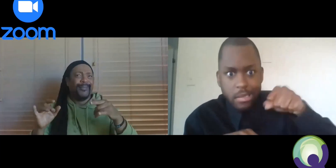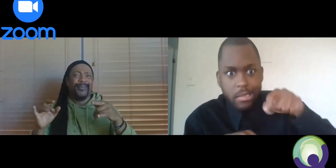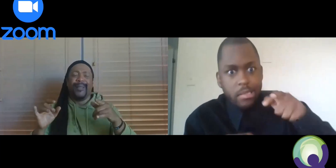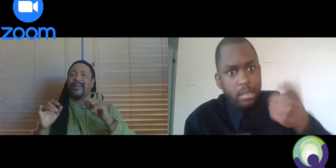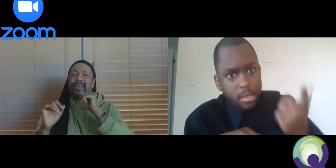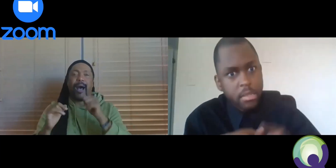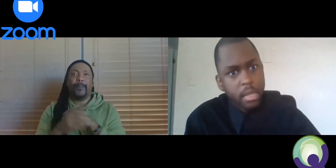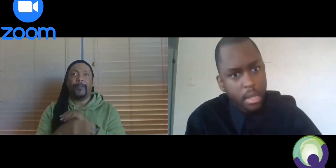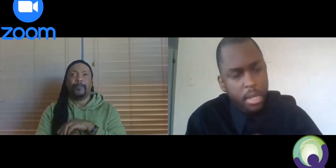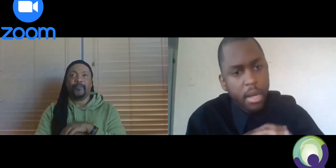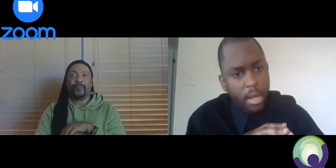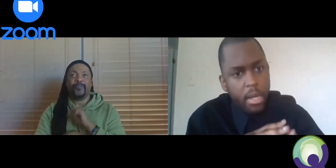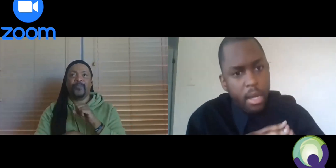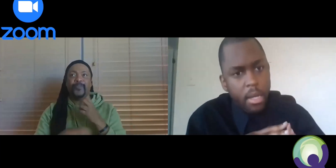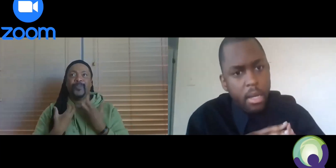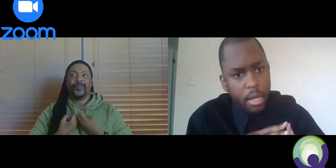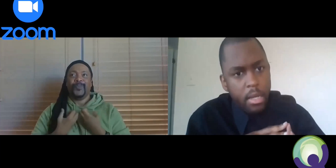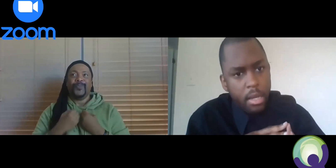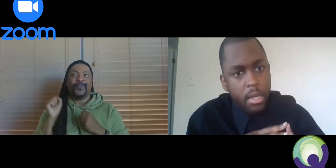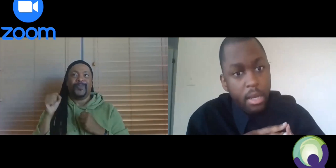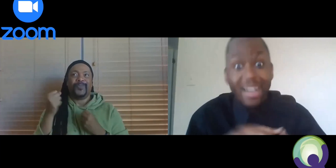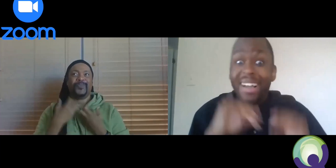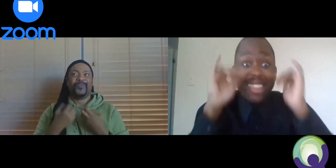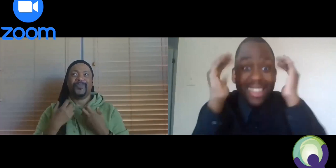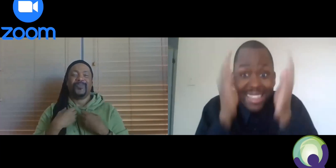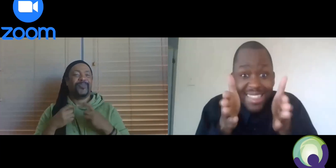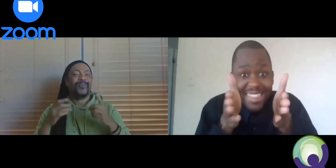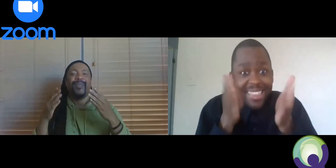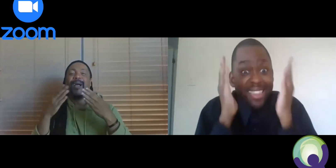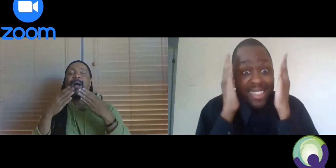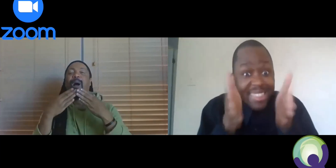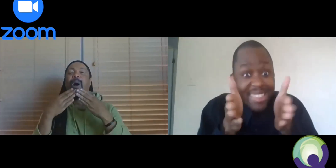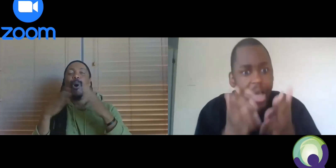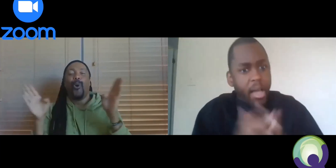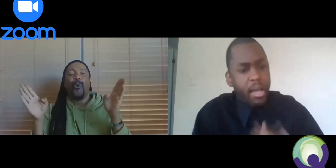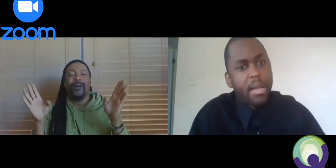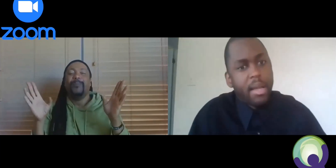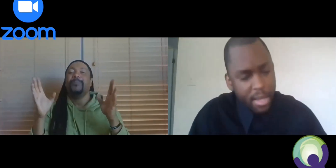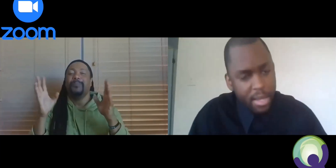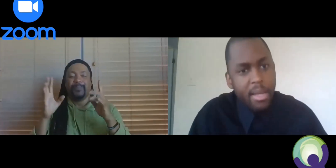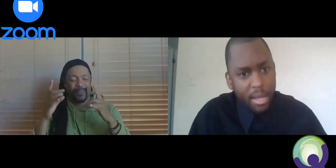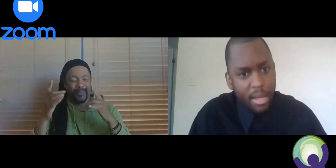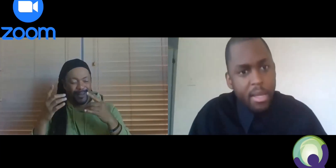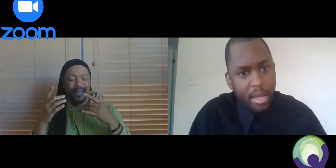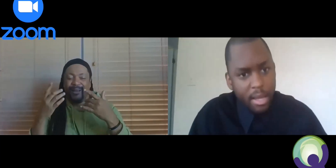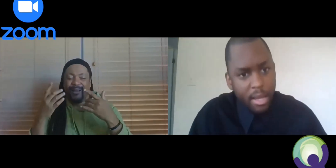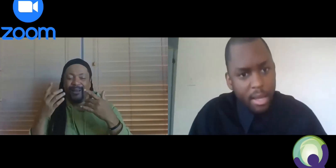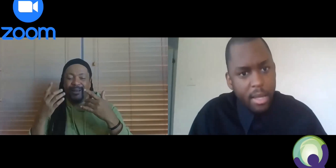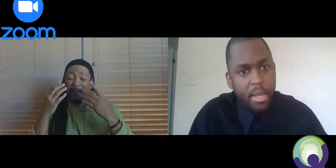Jonathan: Yes Fred: Don’t sit there and hold it in, open up,